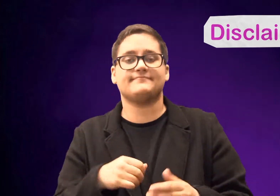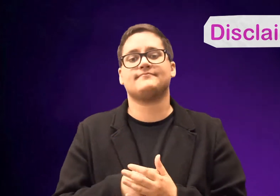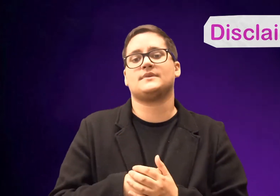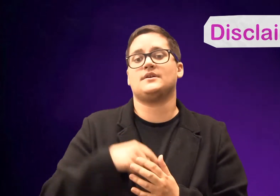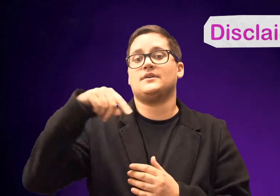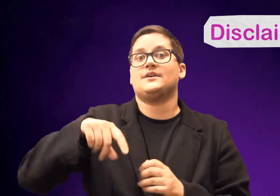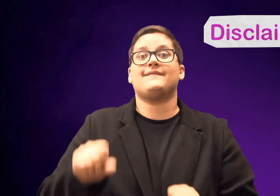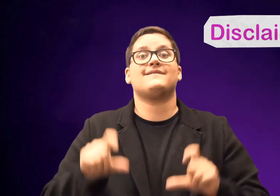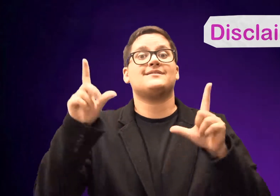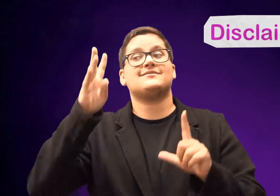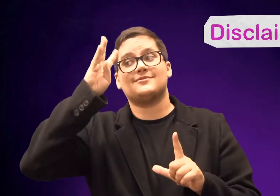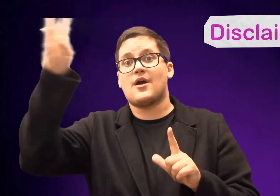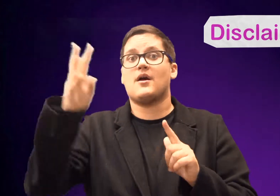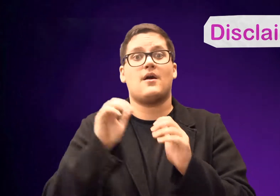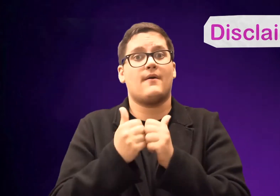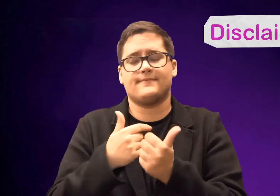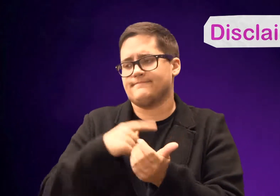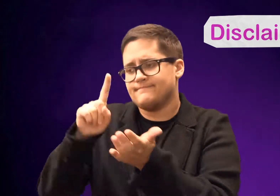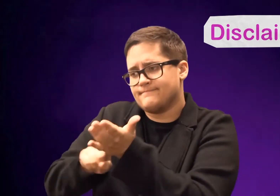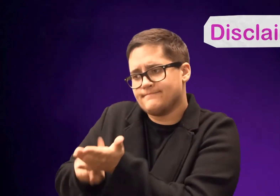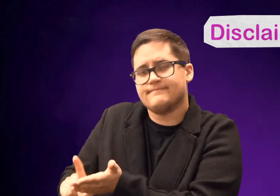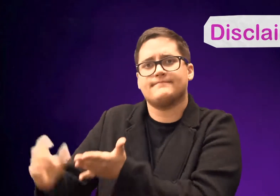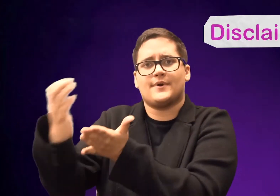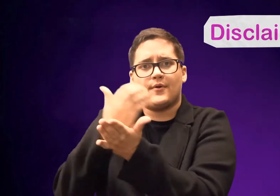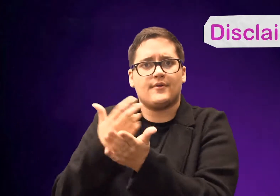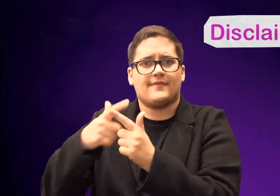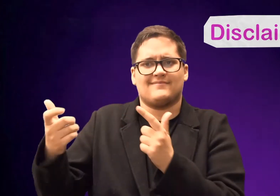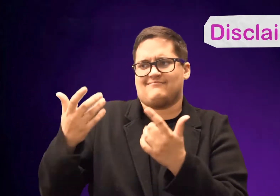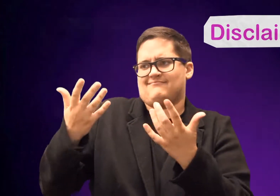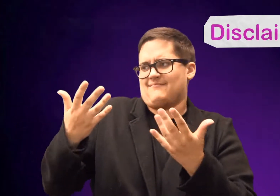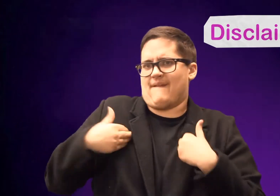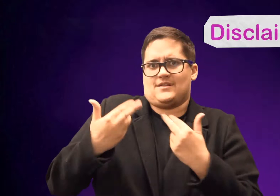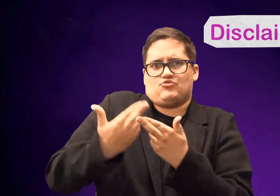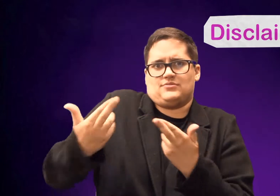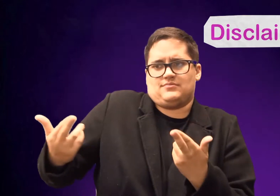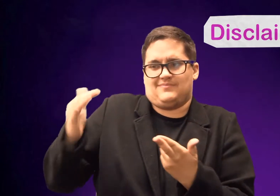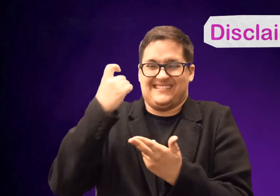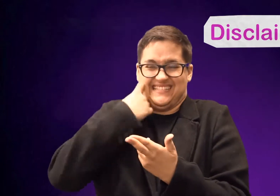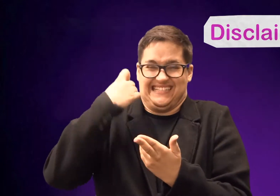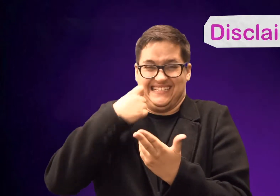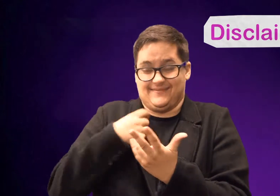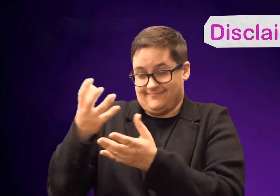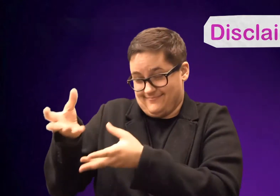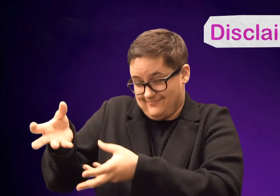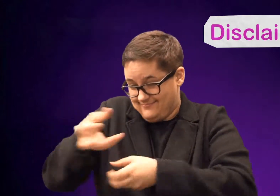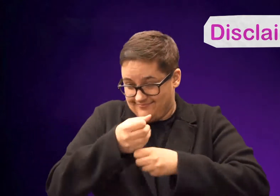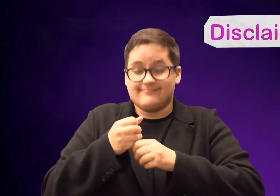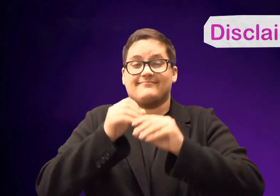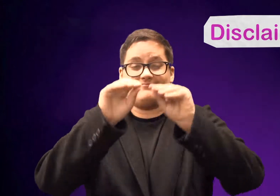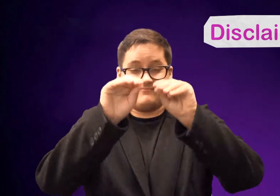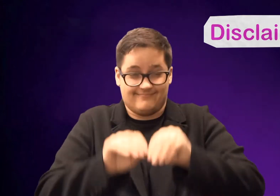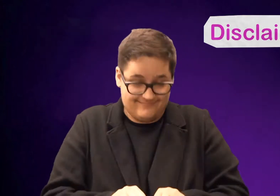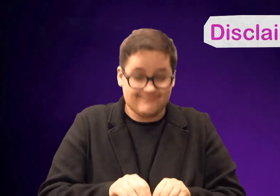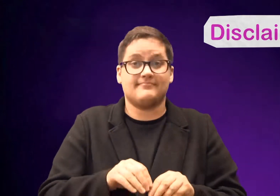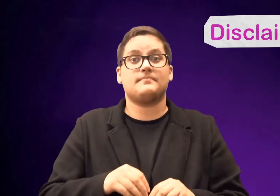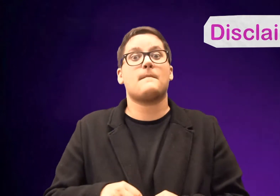This video content was created from my research on the recent resources.